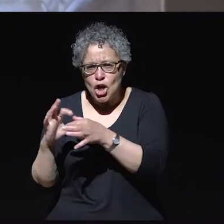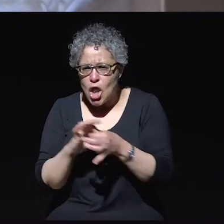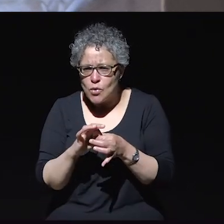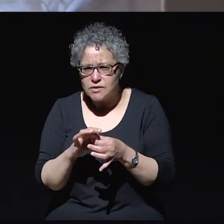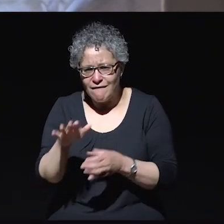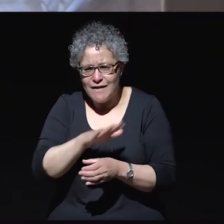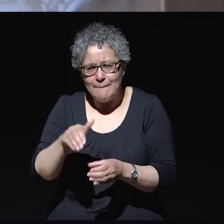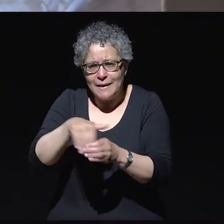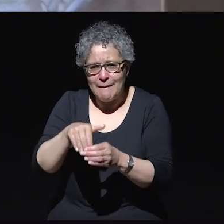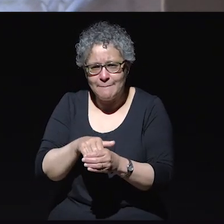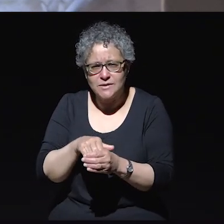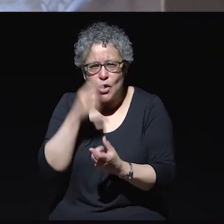how he was going to move his art forward.